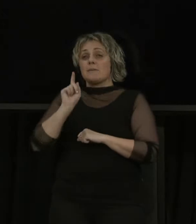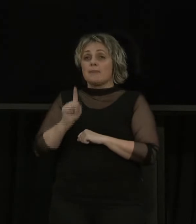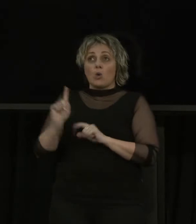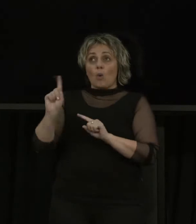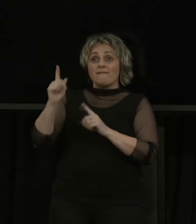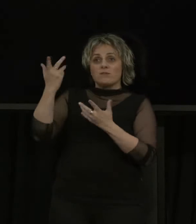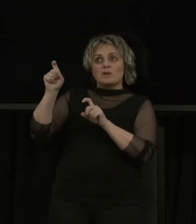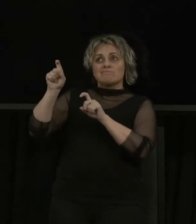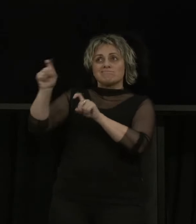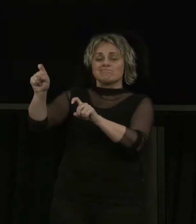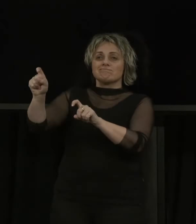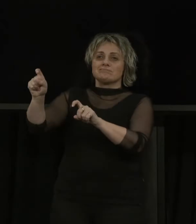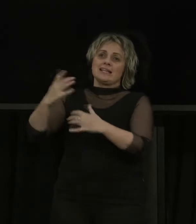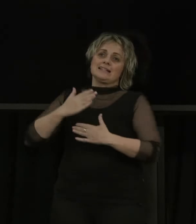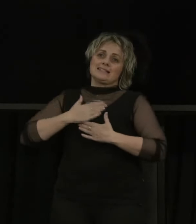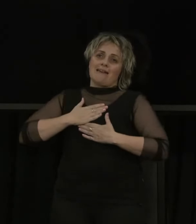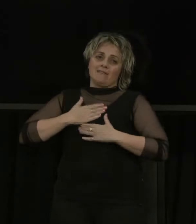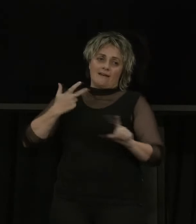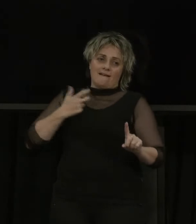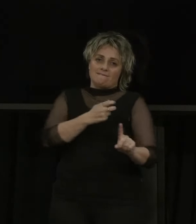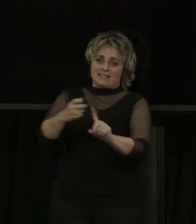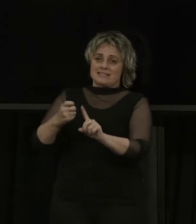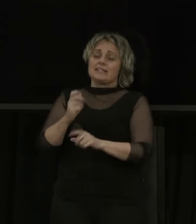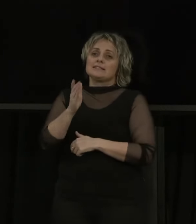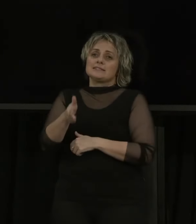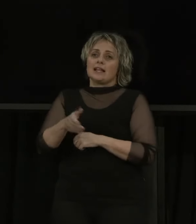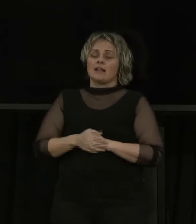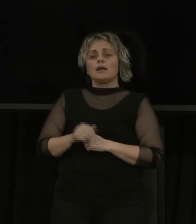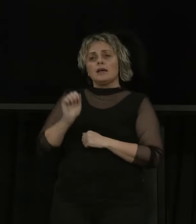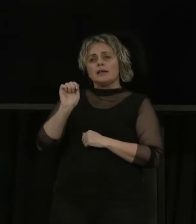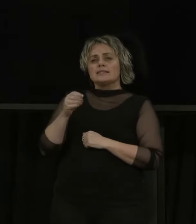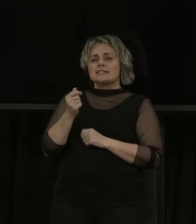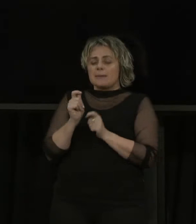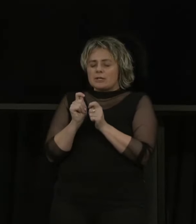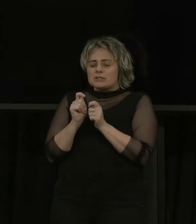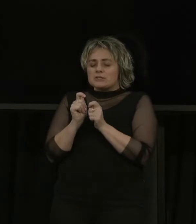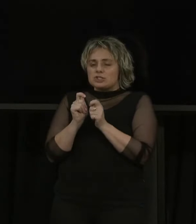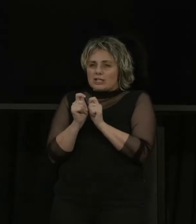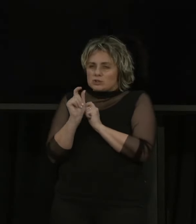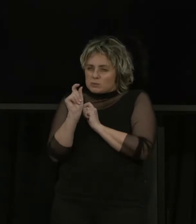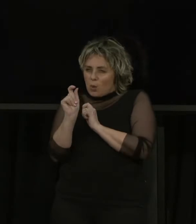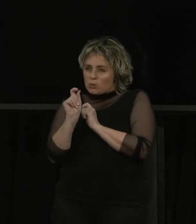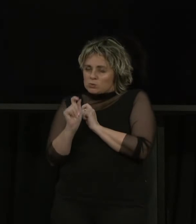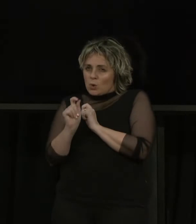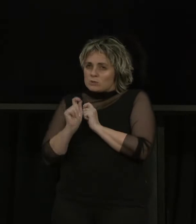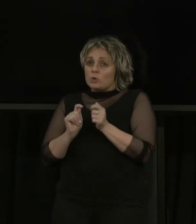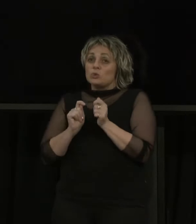level III that will be a frustration to many but that is because it is the safest option